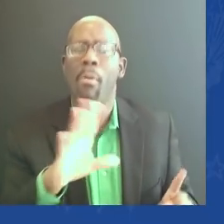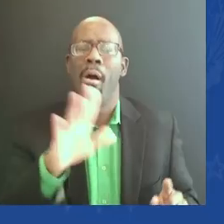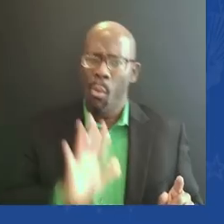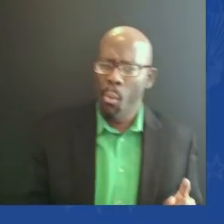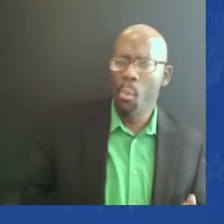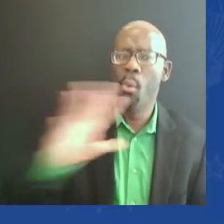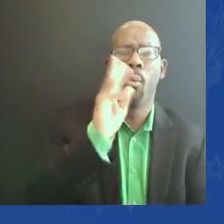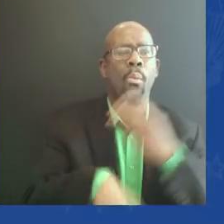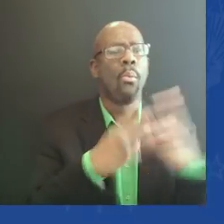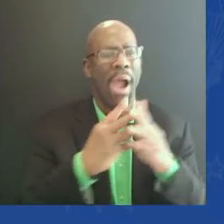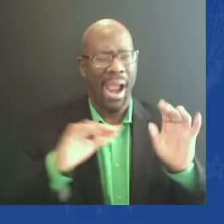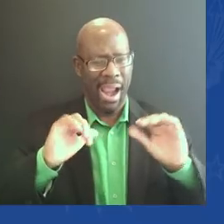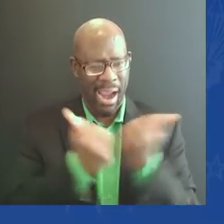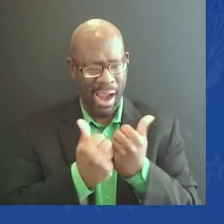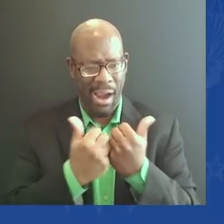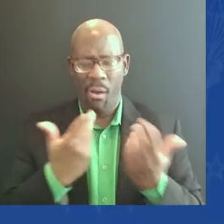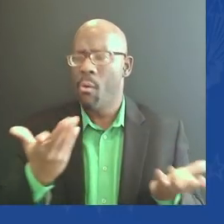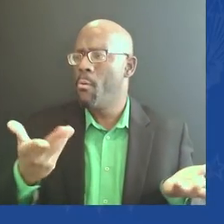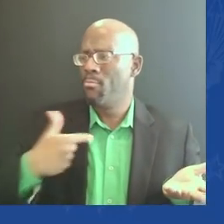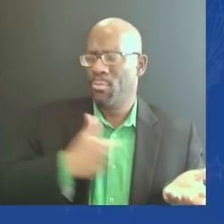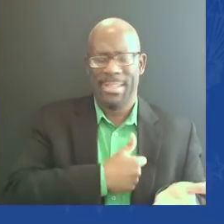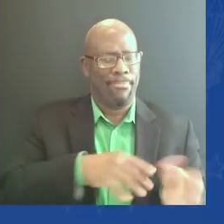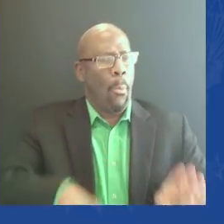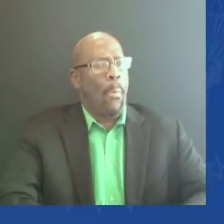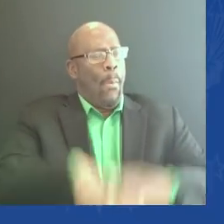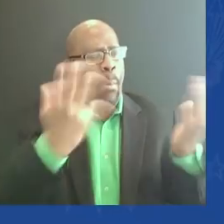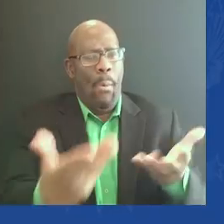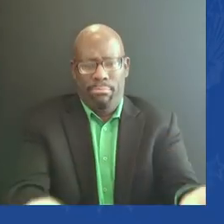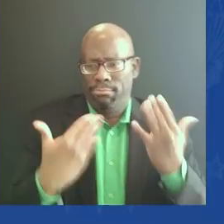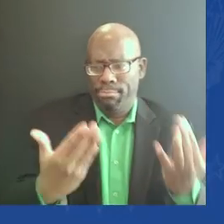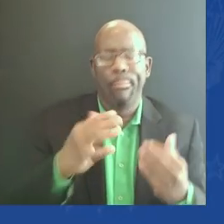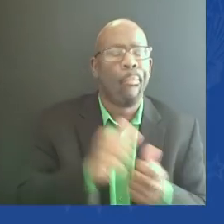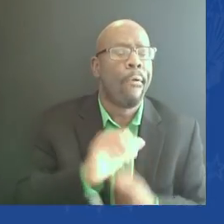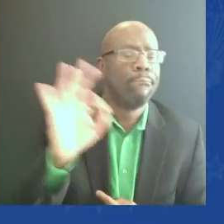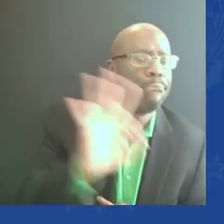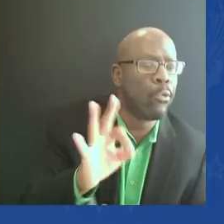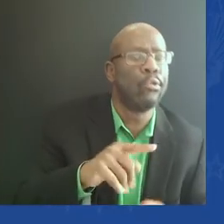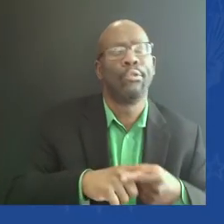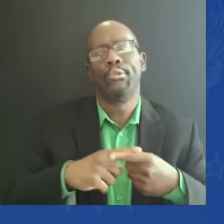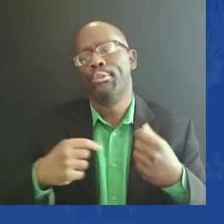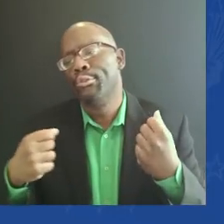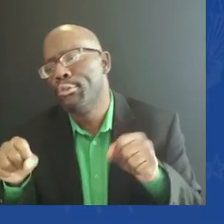to automobiles -- to make sure that we talk about how better to secure ourself against these future shocks,